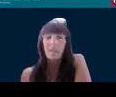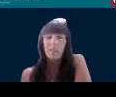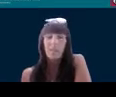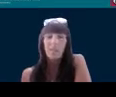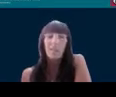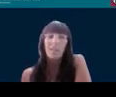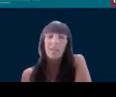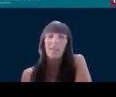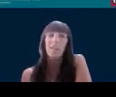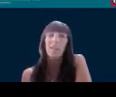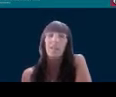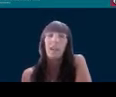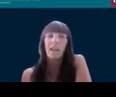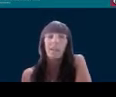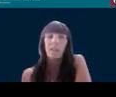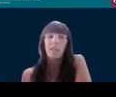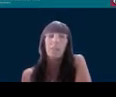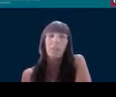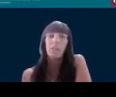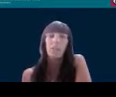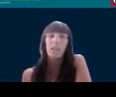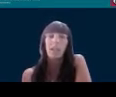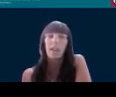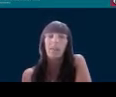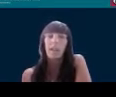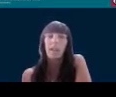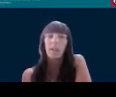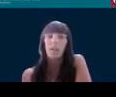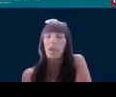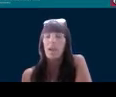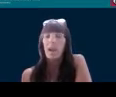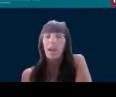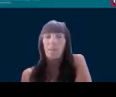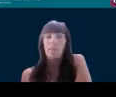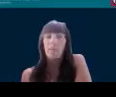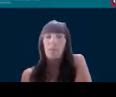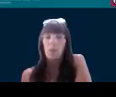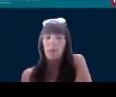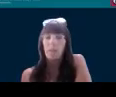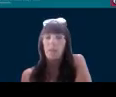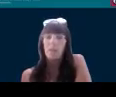that's really the interaction portion of ECHO. The more that